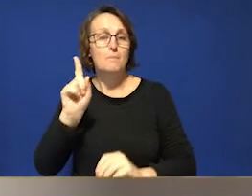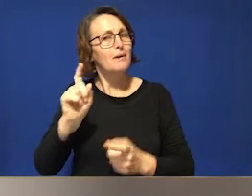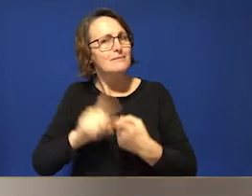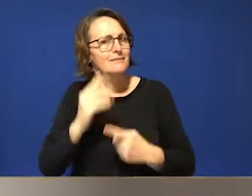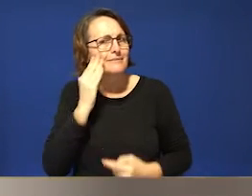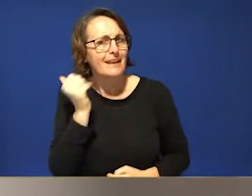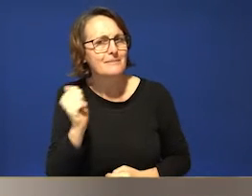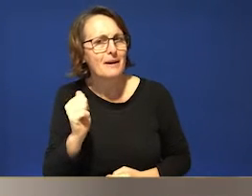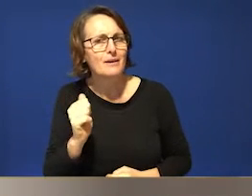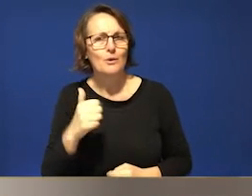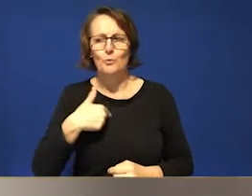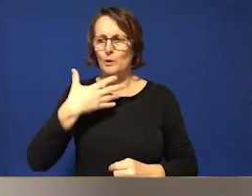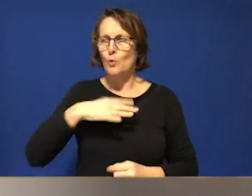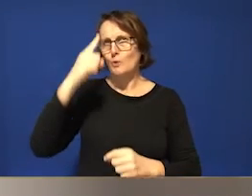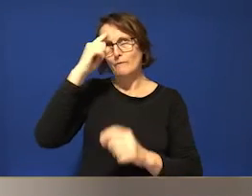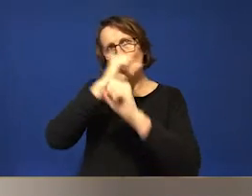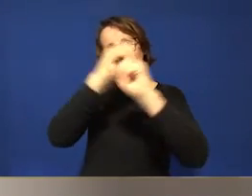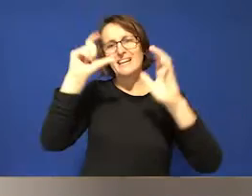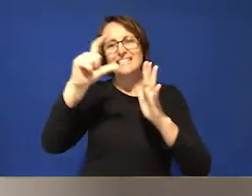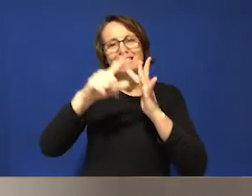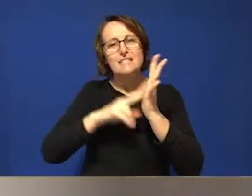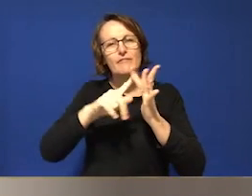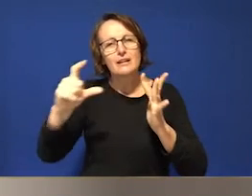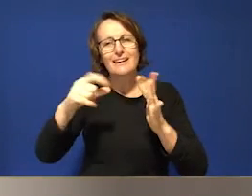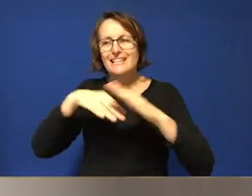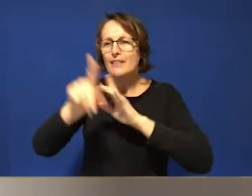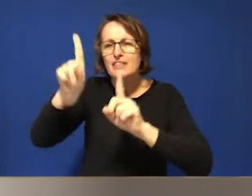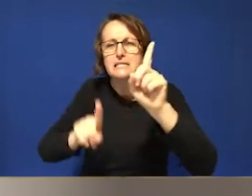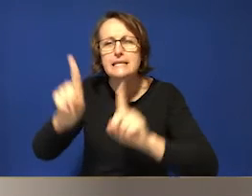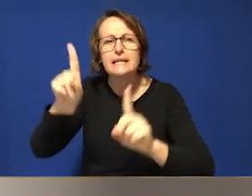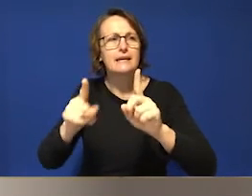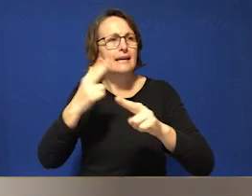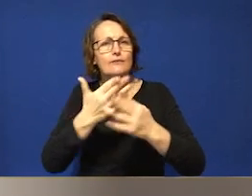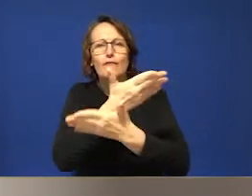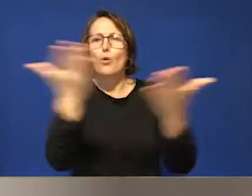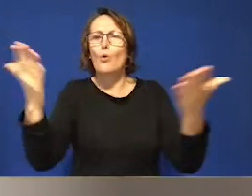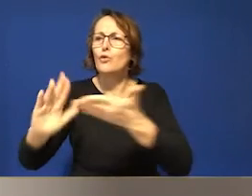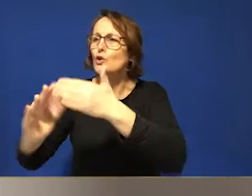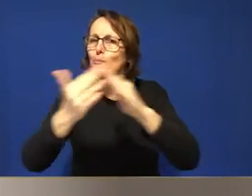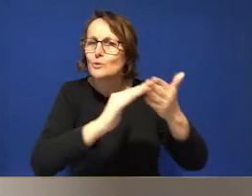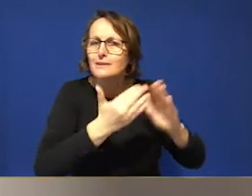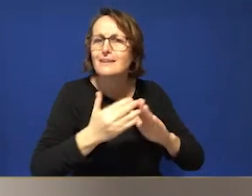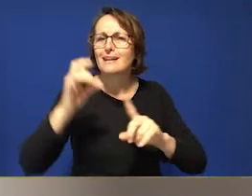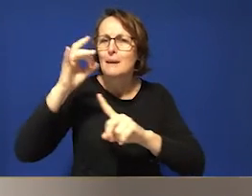is for this idea of the civic presence of a building it's dignity in the place that it is.